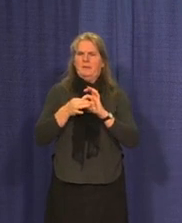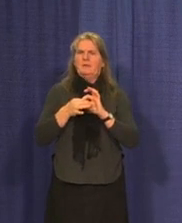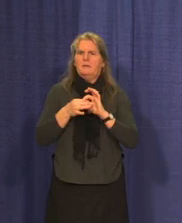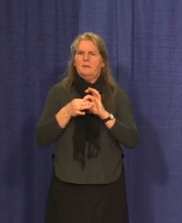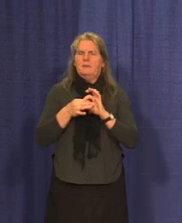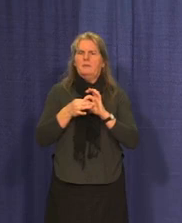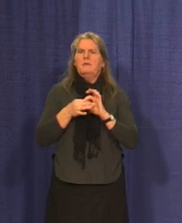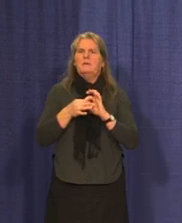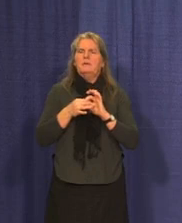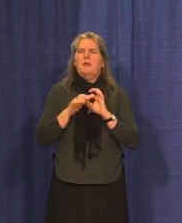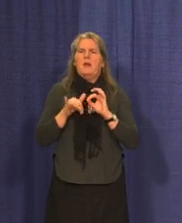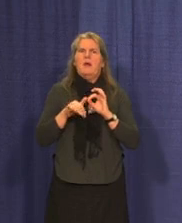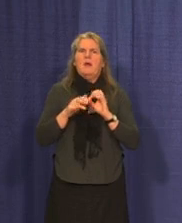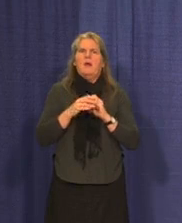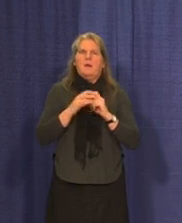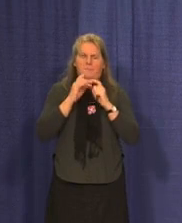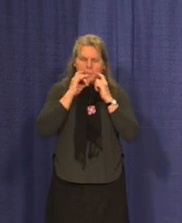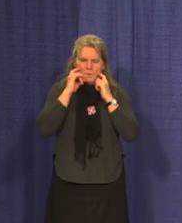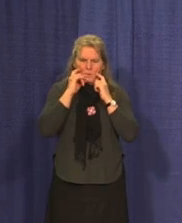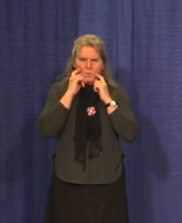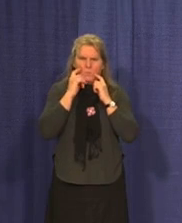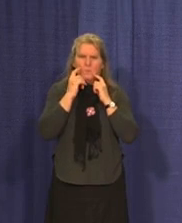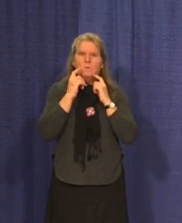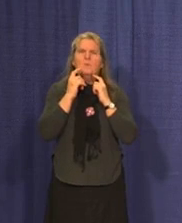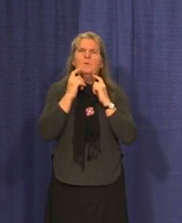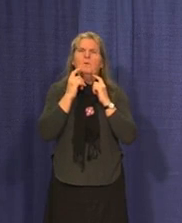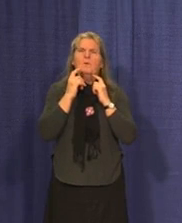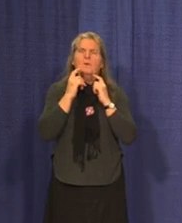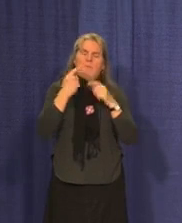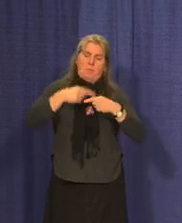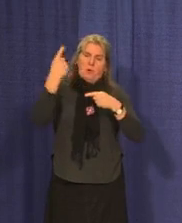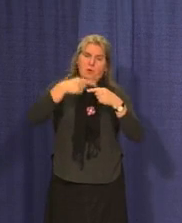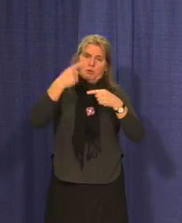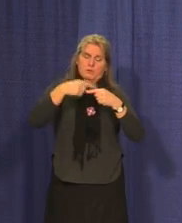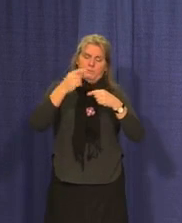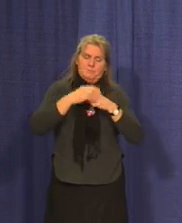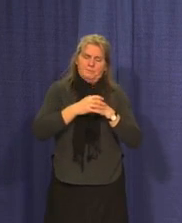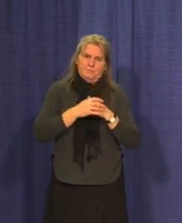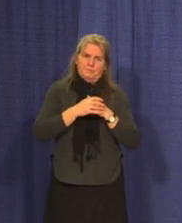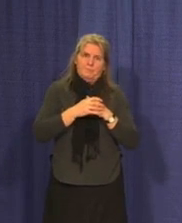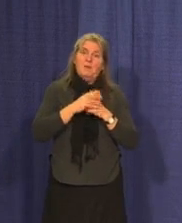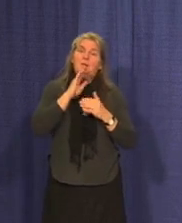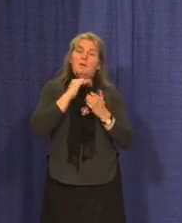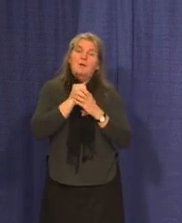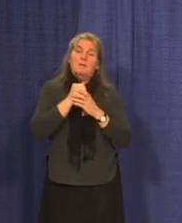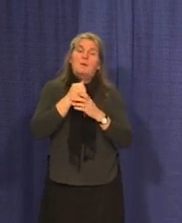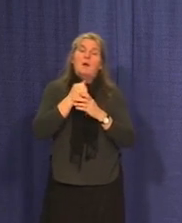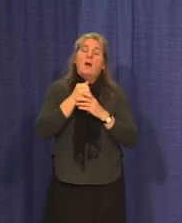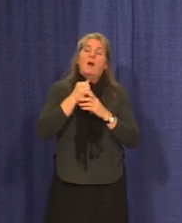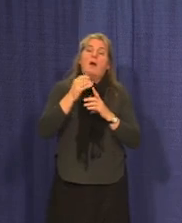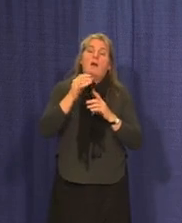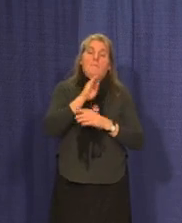to keep in mind with that as we look at the evidence. One is that, as I was saying last week, if we look at